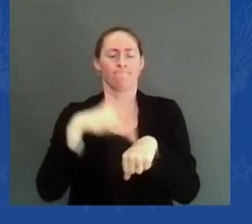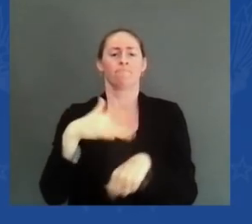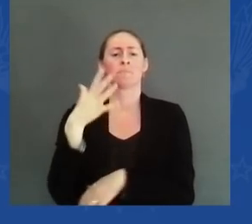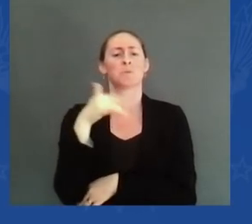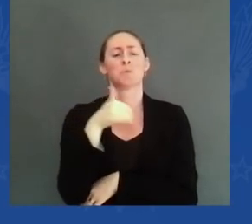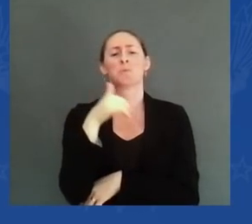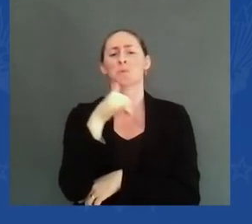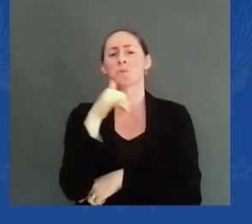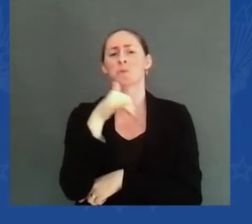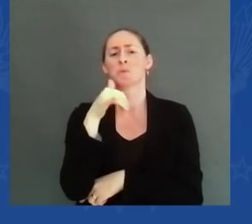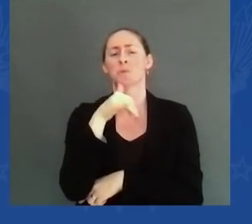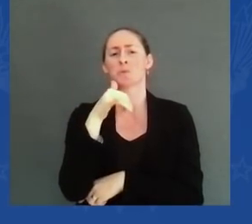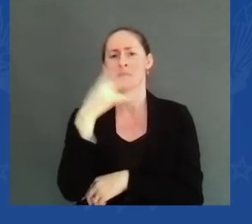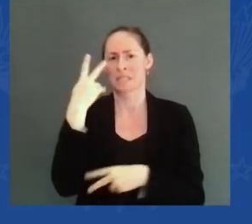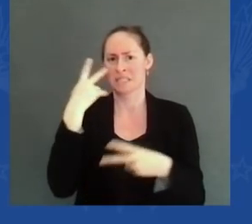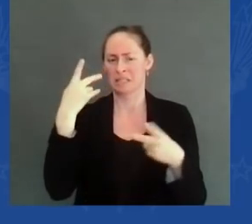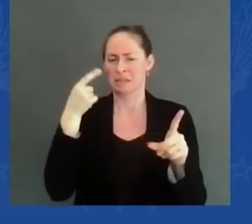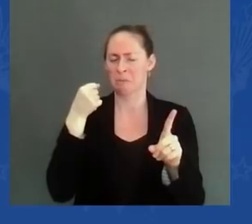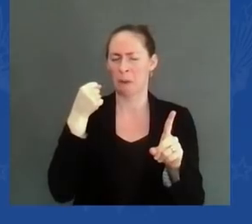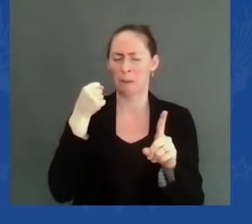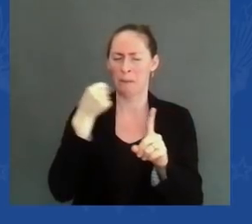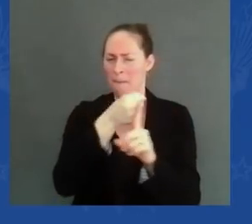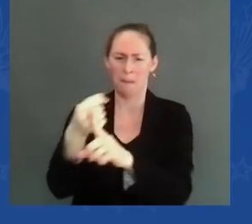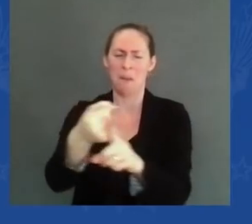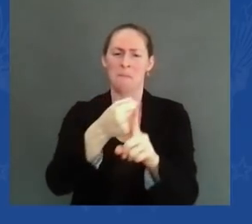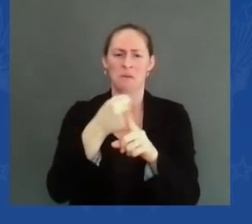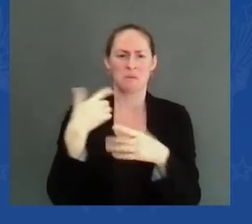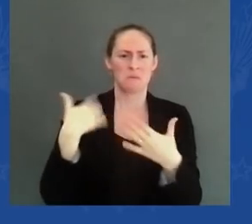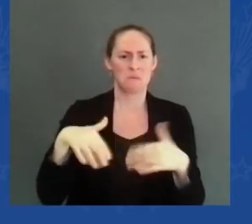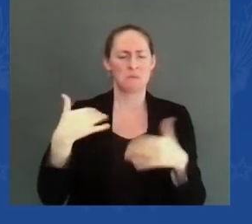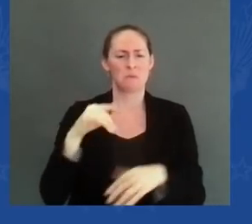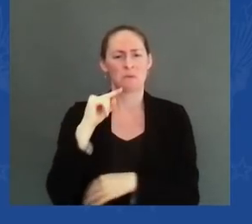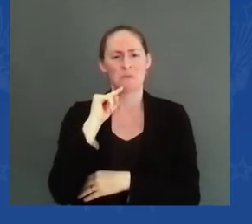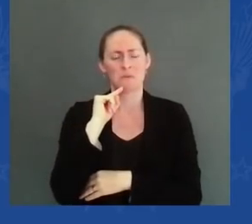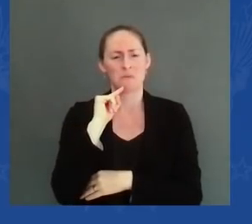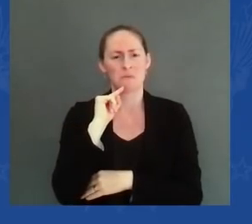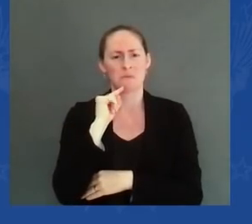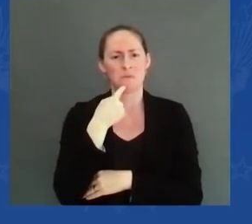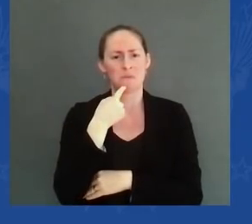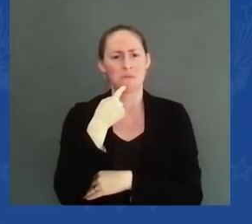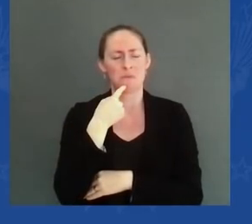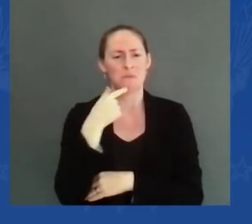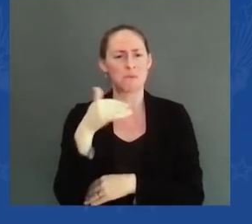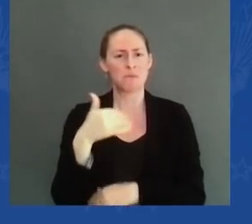And it's ironic to me because, one week ago today, as I saw the path of hurricane Ida,